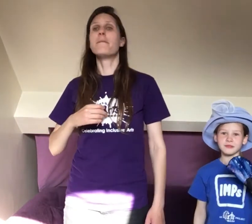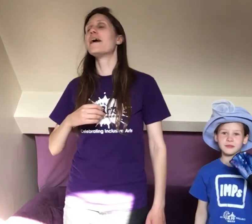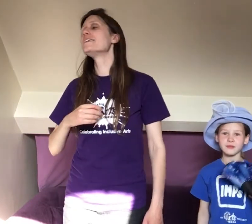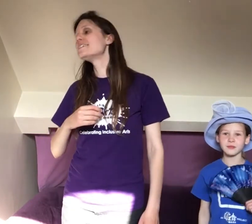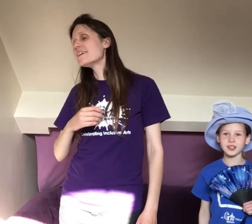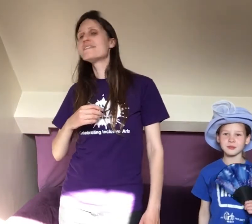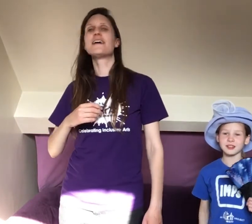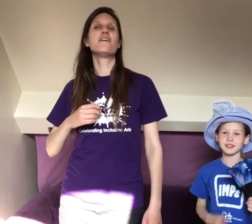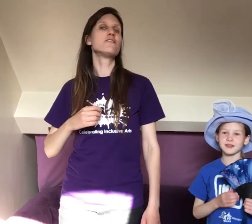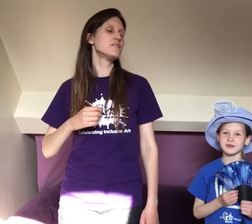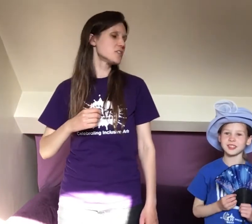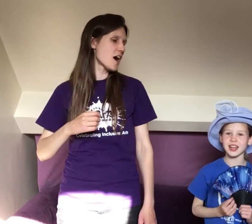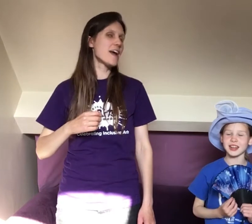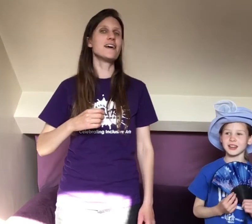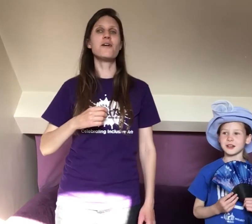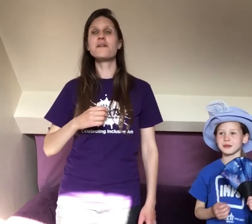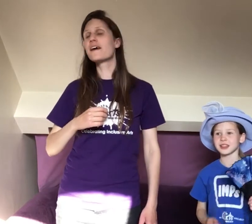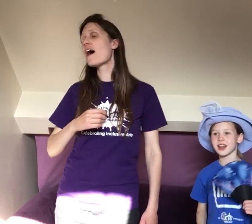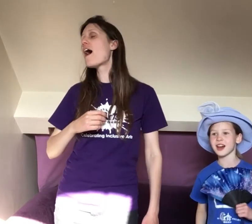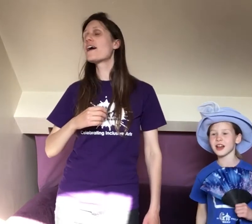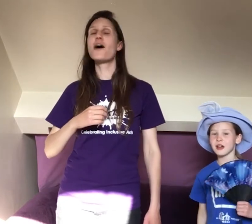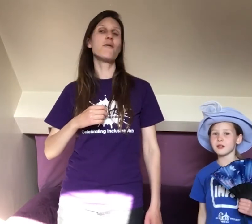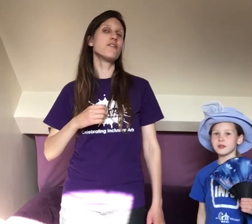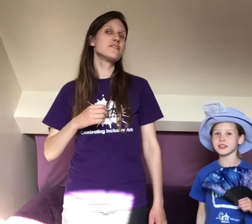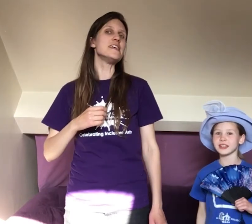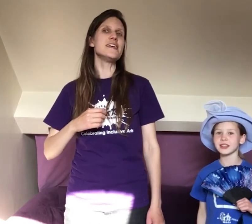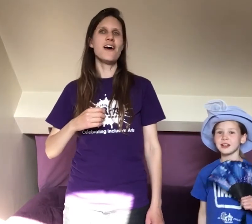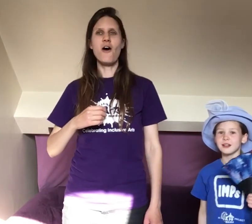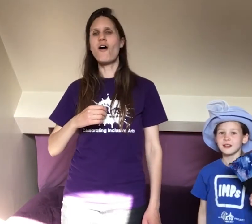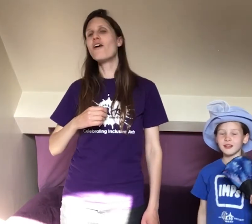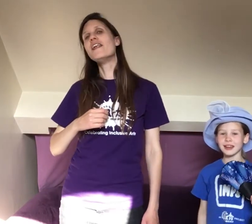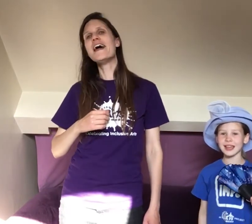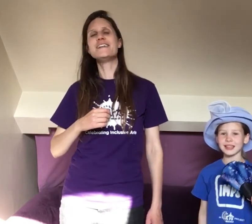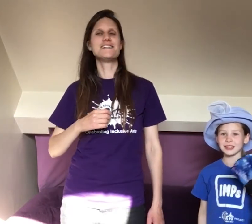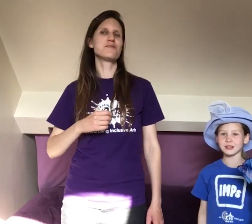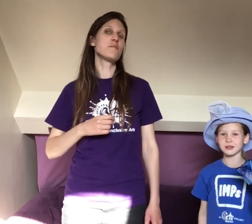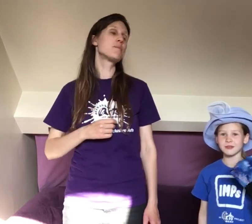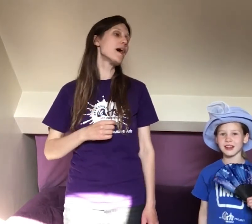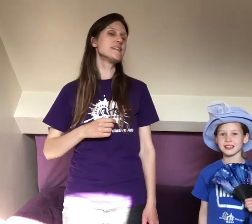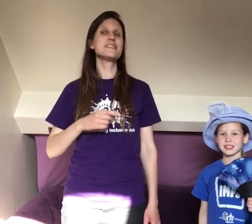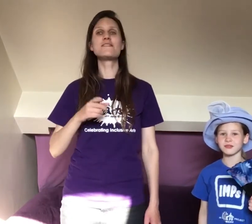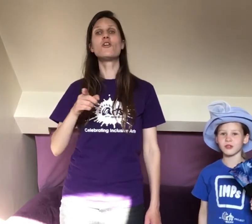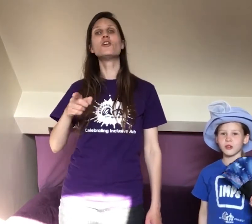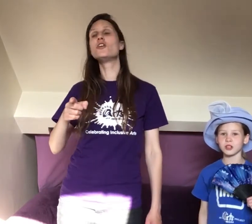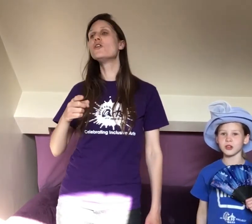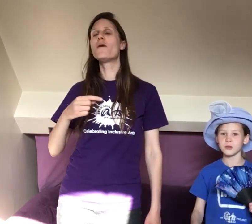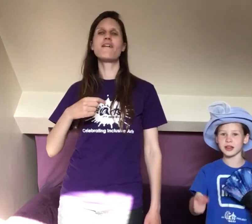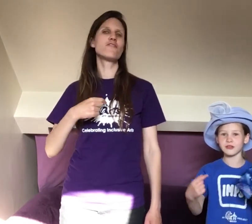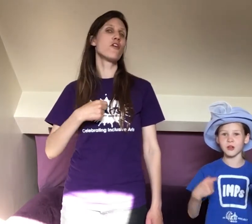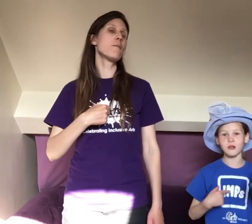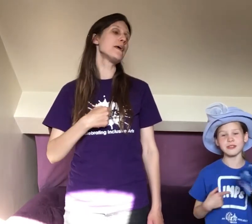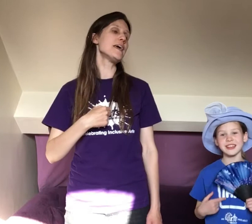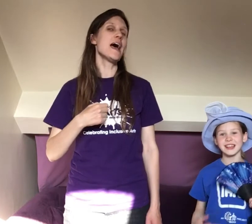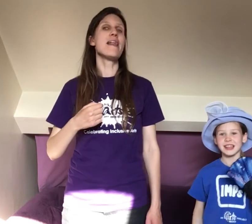My ship sailed from China with a cargo of tea, all laden with presents for you and for me.